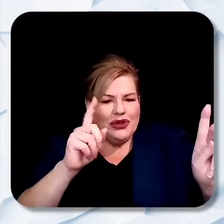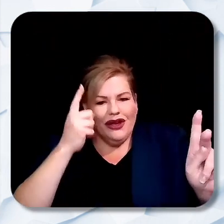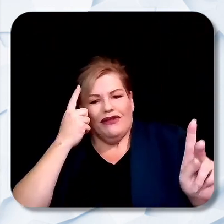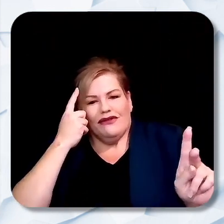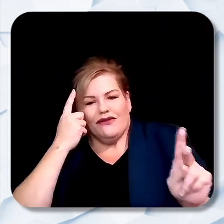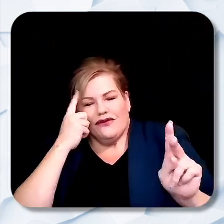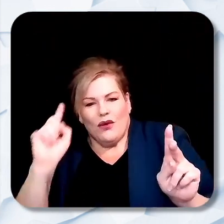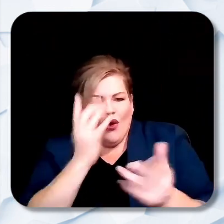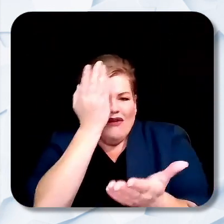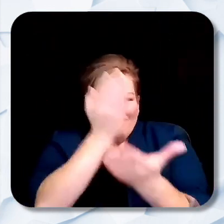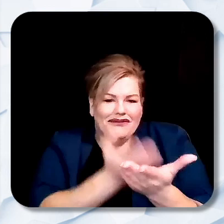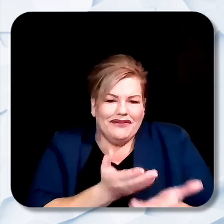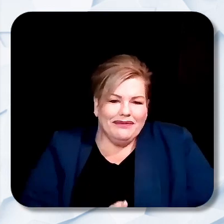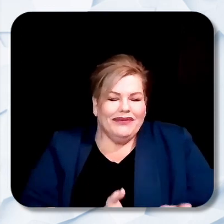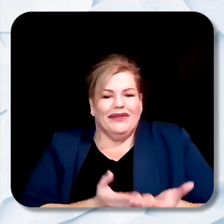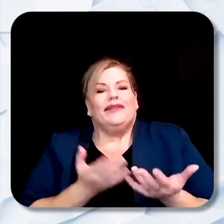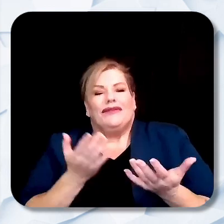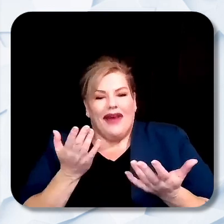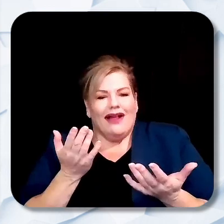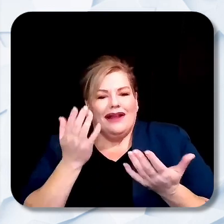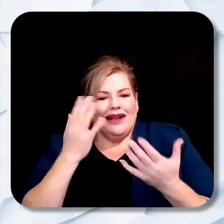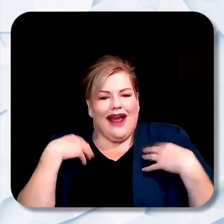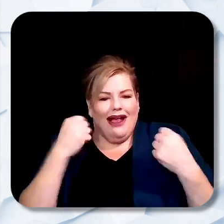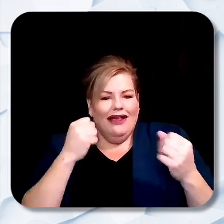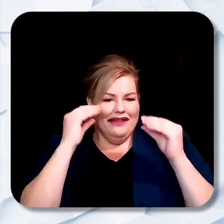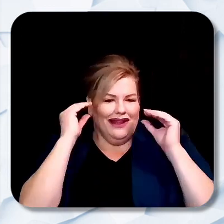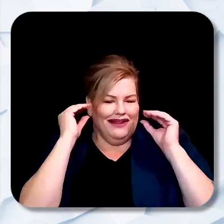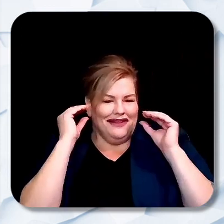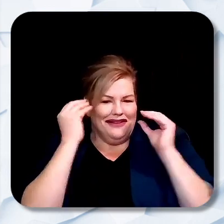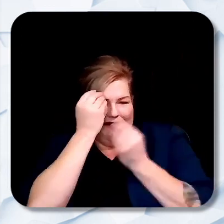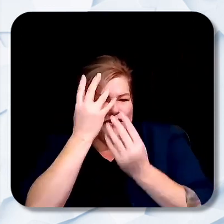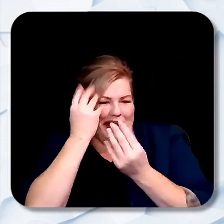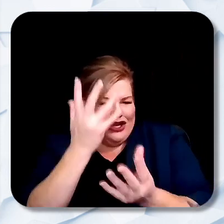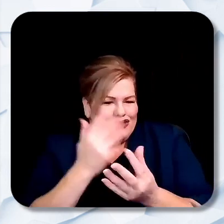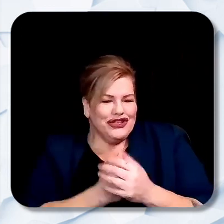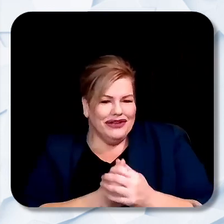through different outlets that they know peers are accessing. And then, of course, advocacy.